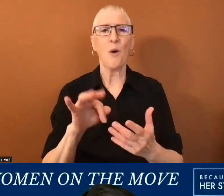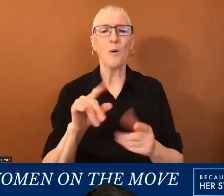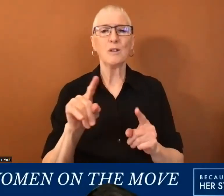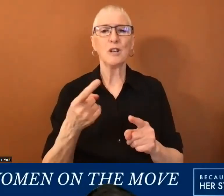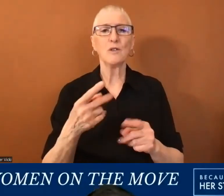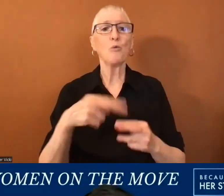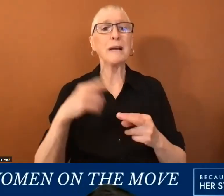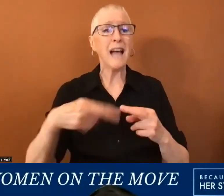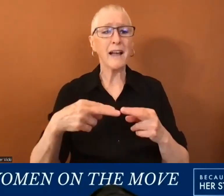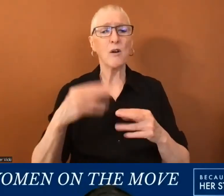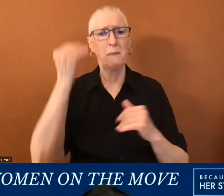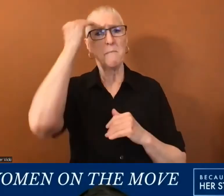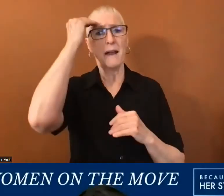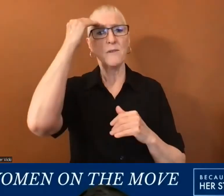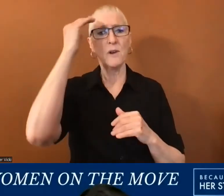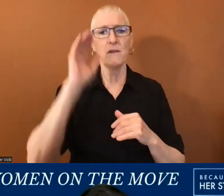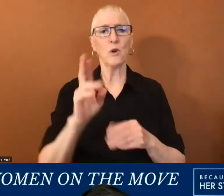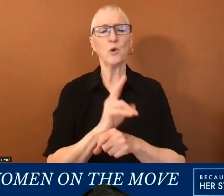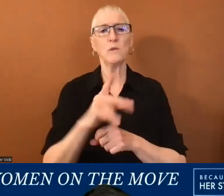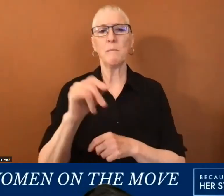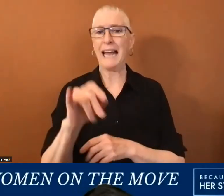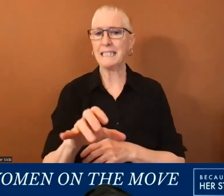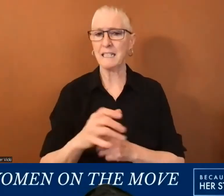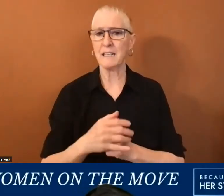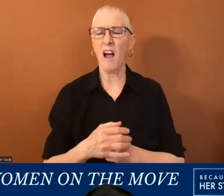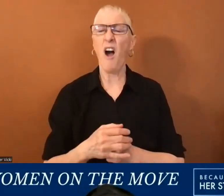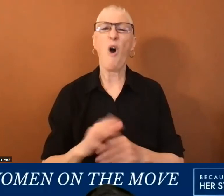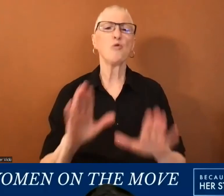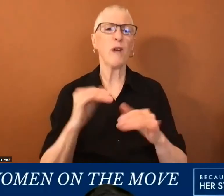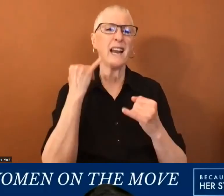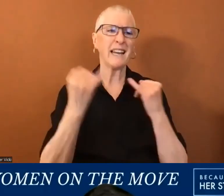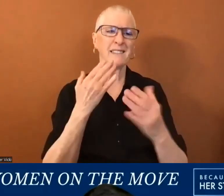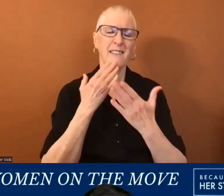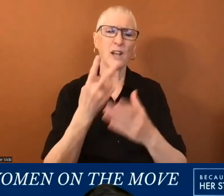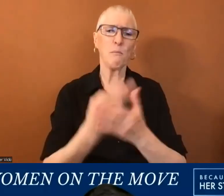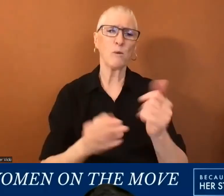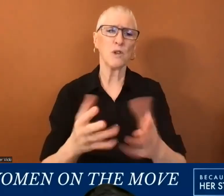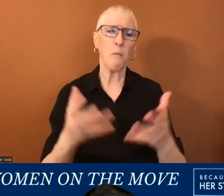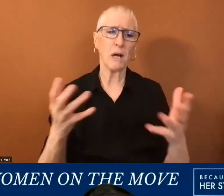and being mindful of your use of plastic. >>Shelby: Those are all great ideas. Thank you both so much. We have